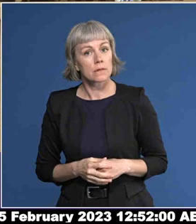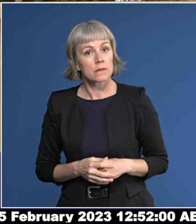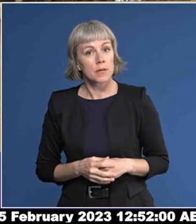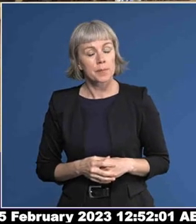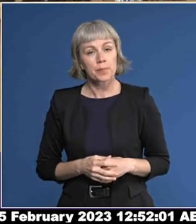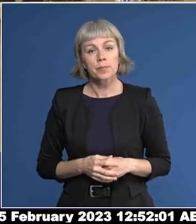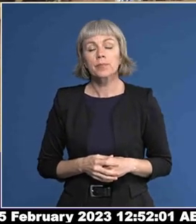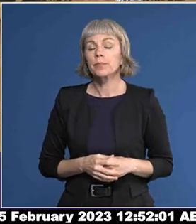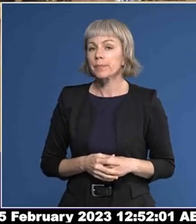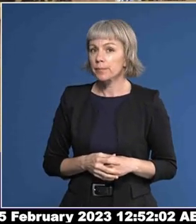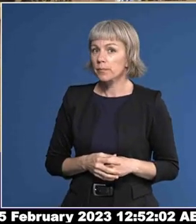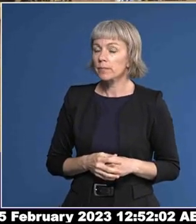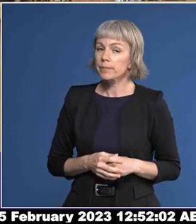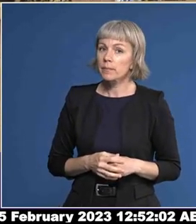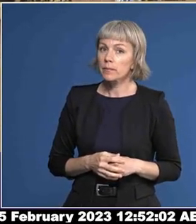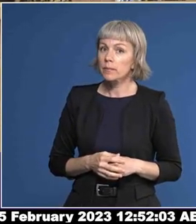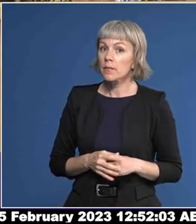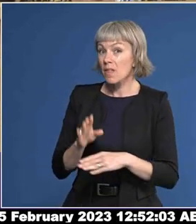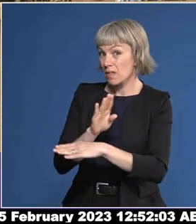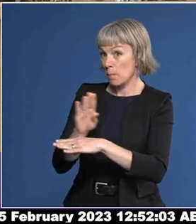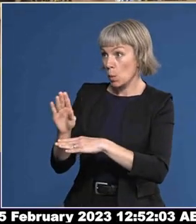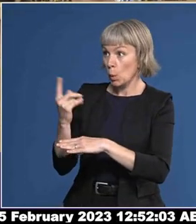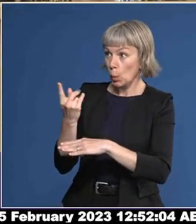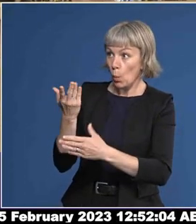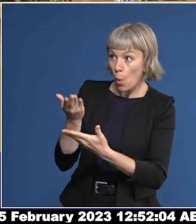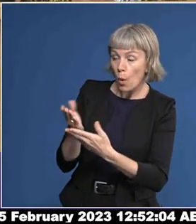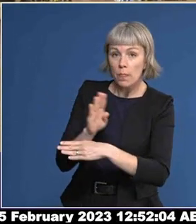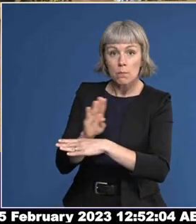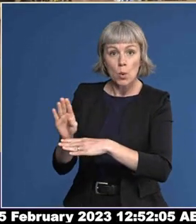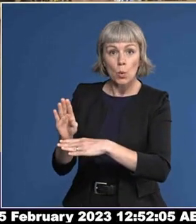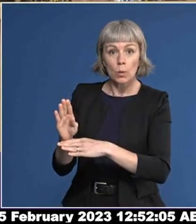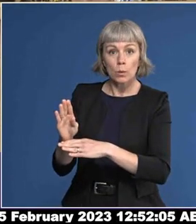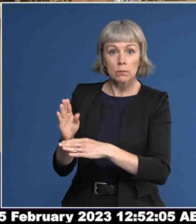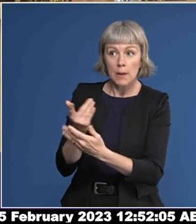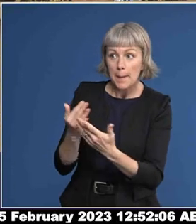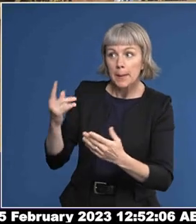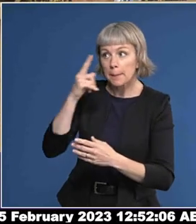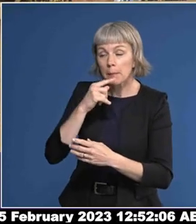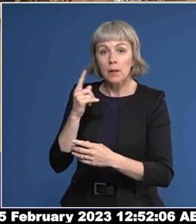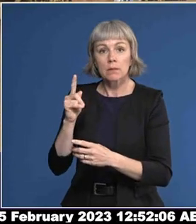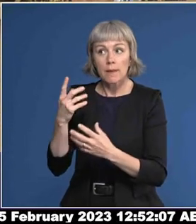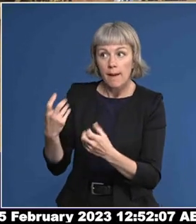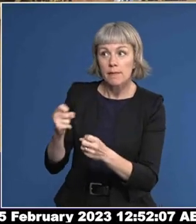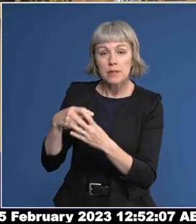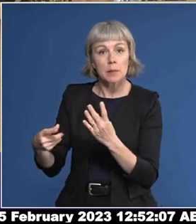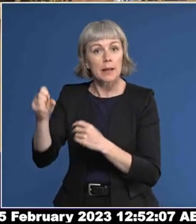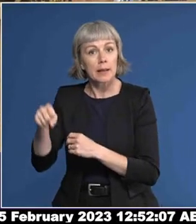need to ask the board. The board. Okay. MS TOOHEY: The board directly. Thank you. MS TOOHEY: But I would say that the structure and focus of our board